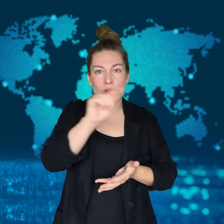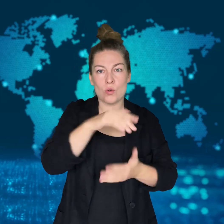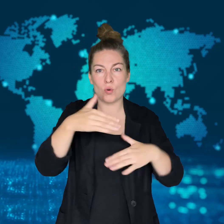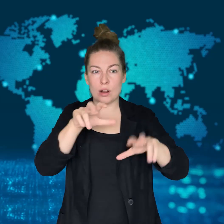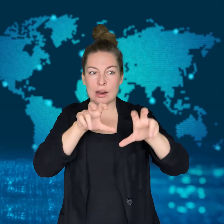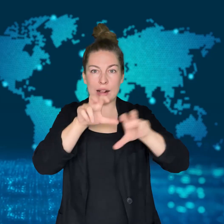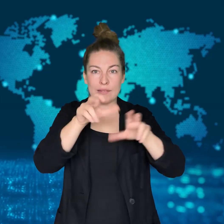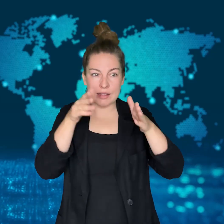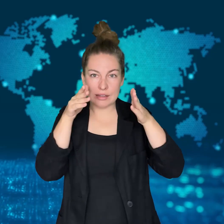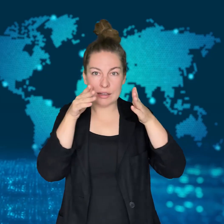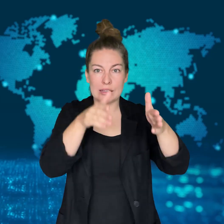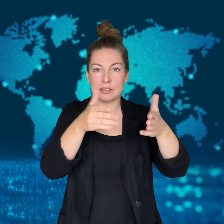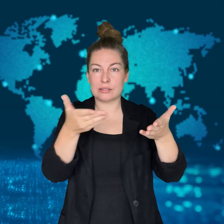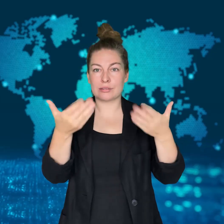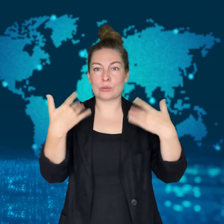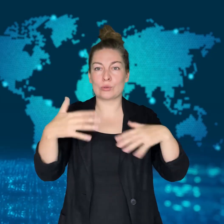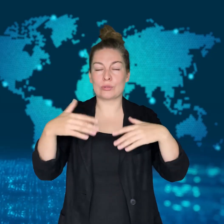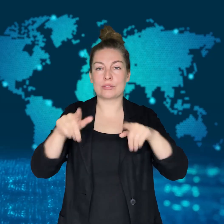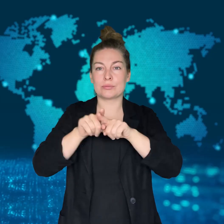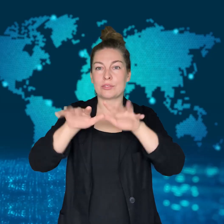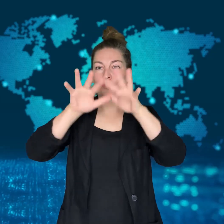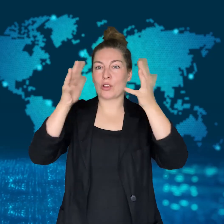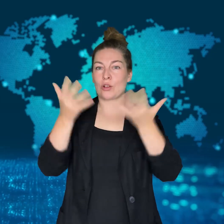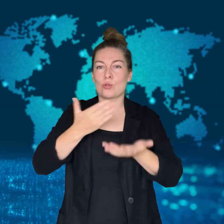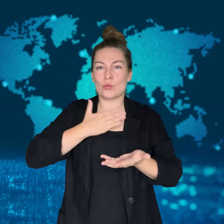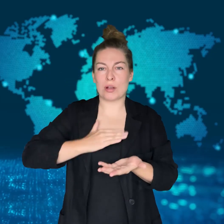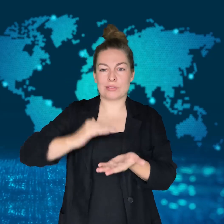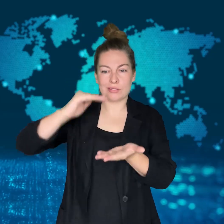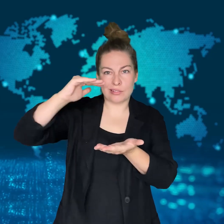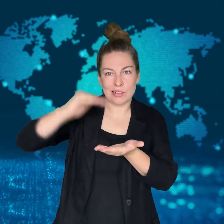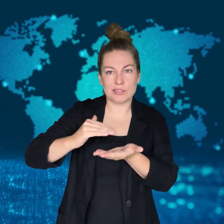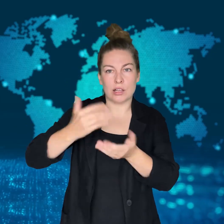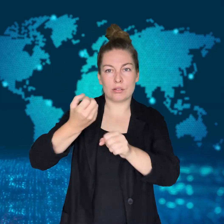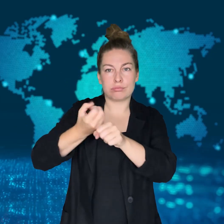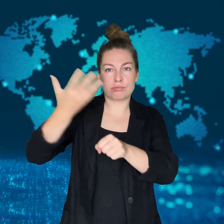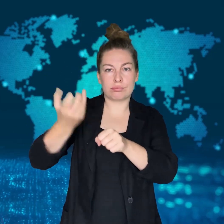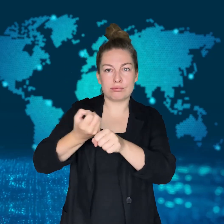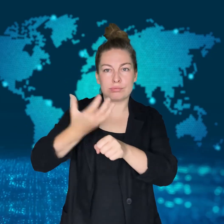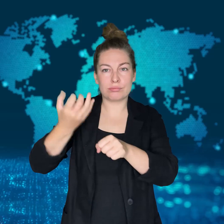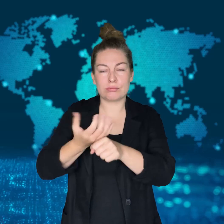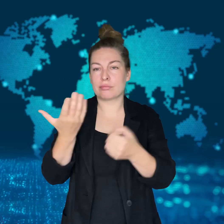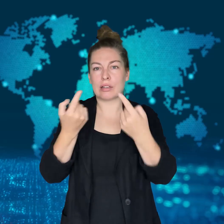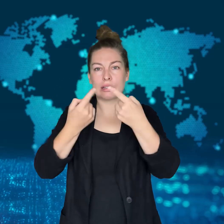This has caused some uncertainty about